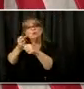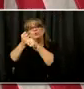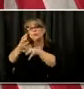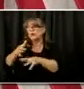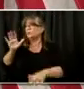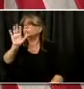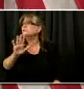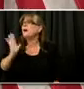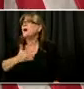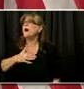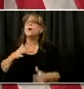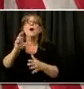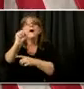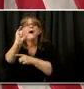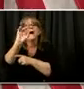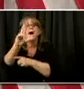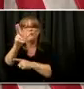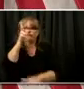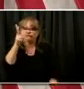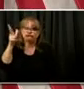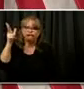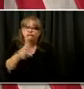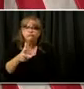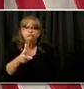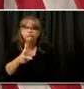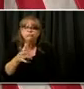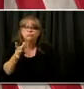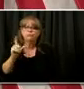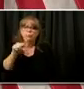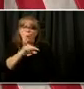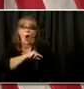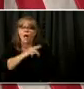uh and of course the wyoming fire it was a little better over the weekend there was a cold front